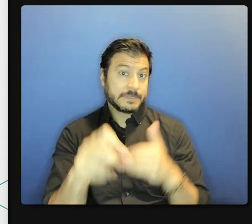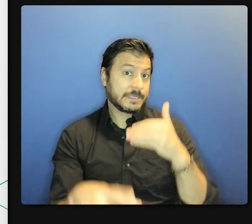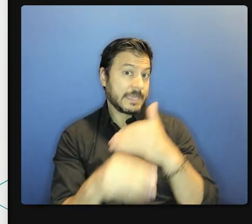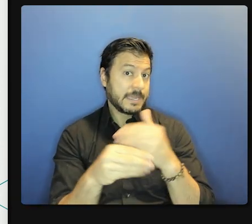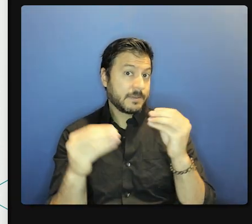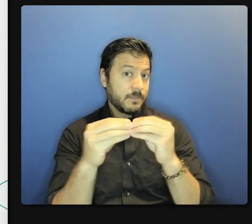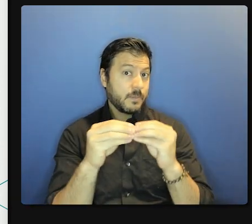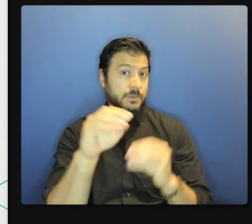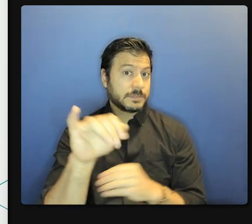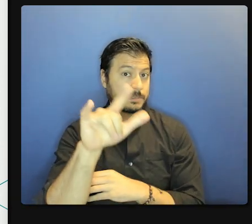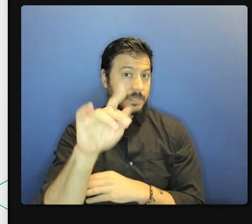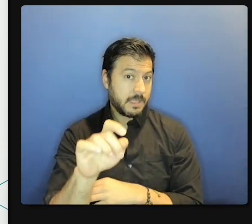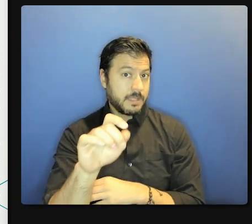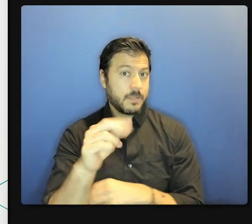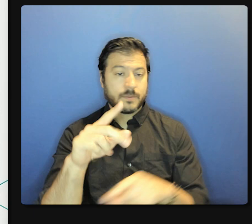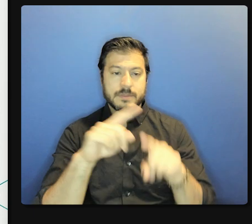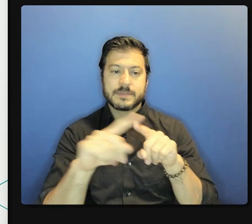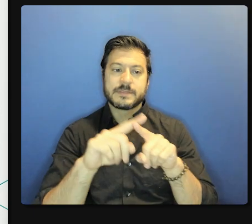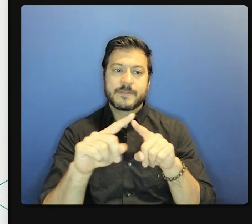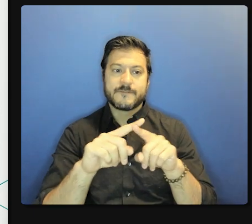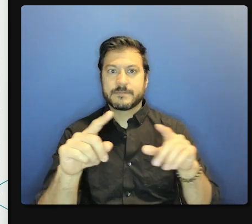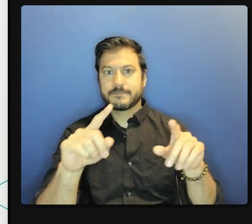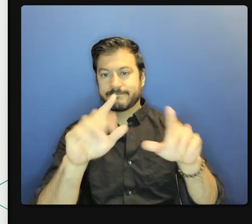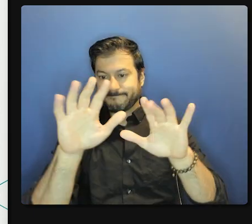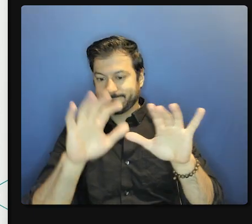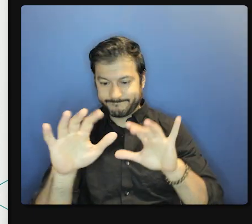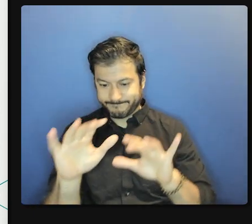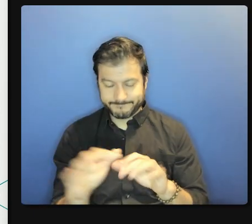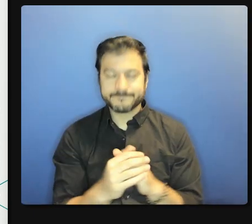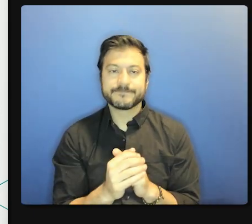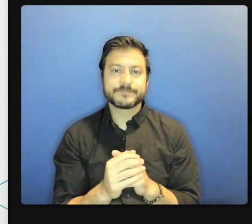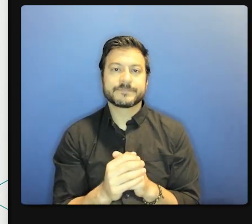You can add additional styling for the different states of these buttons.